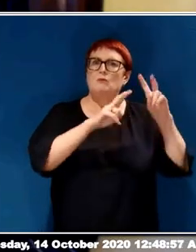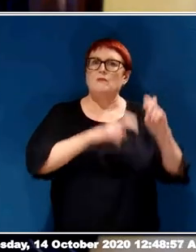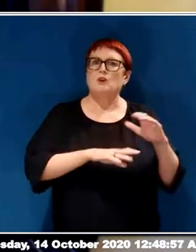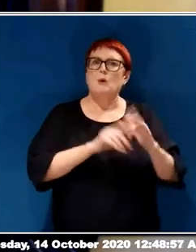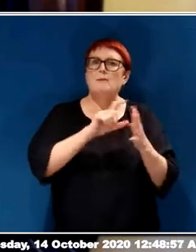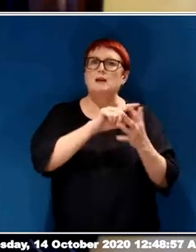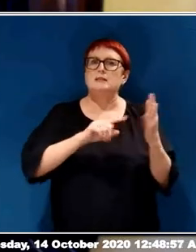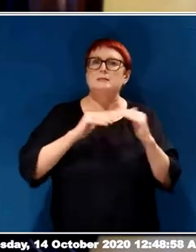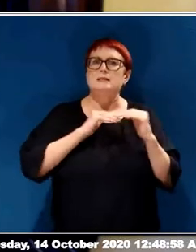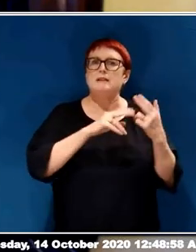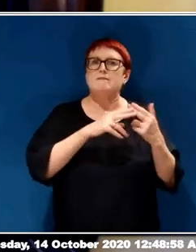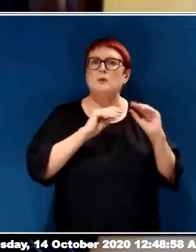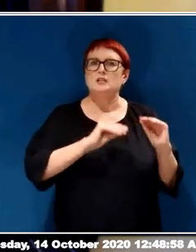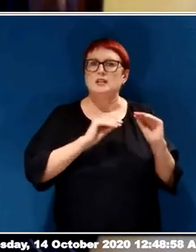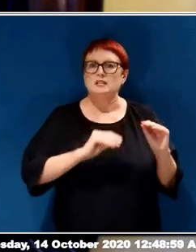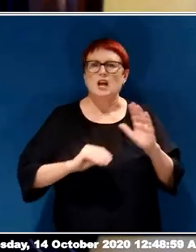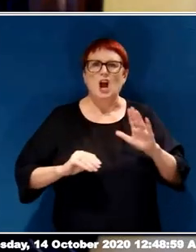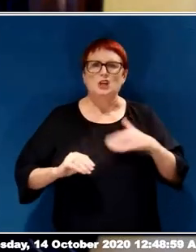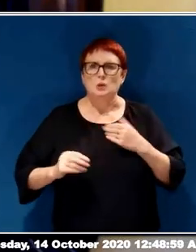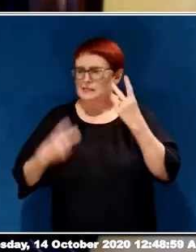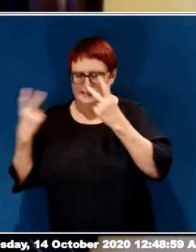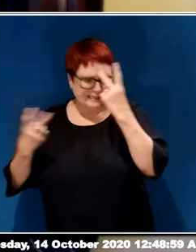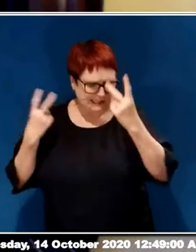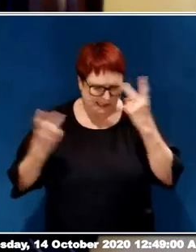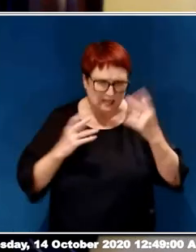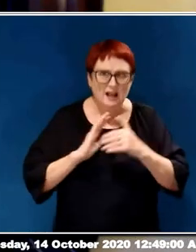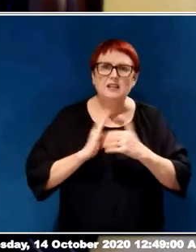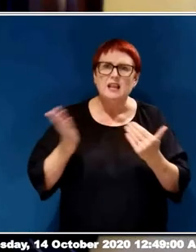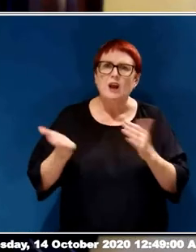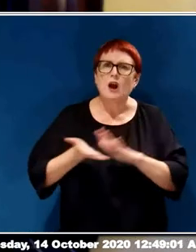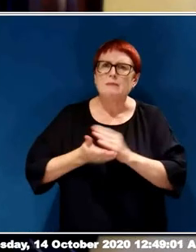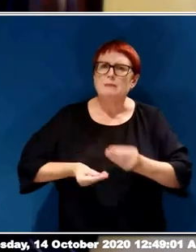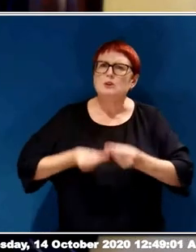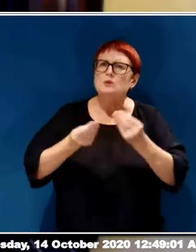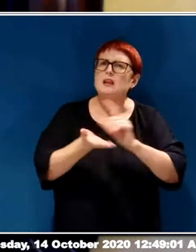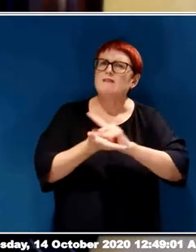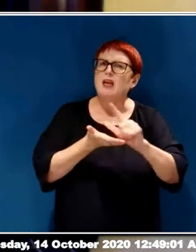I'm happy to provide you with that following today's proceedings. Okay.